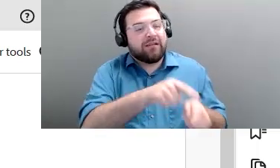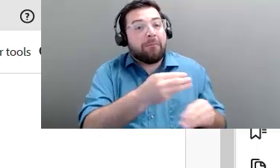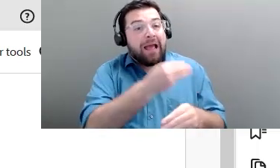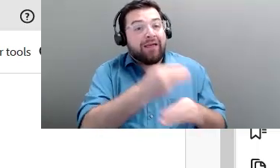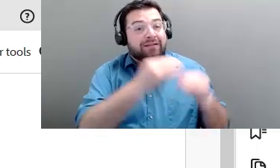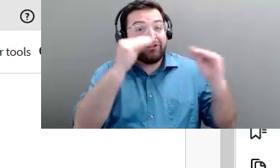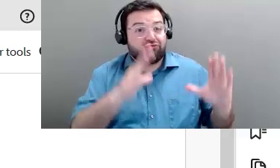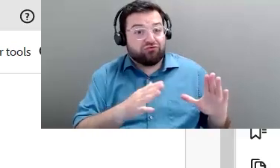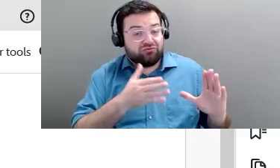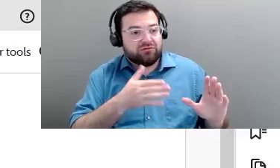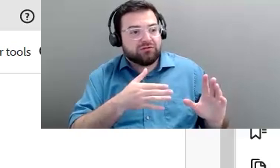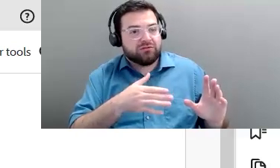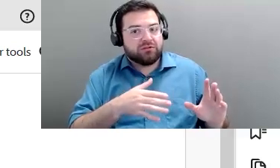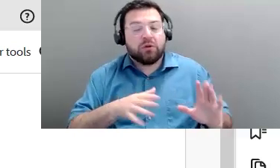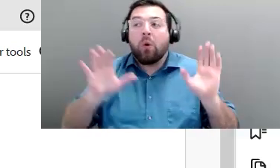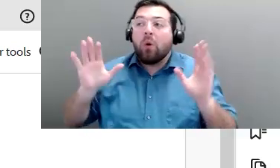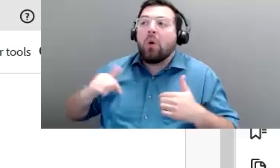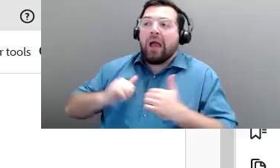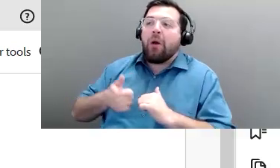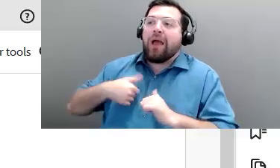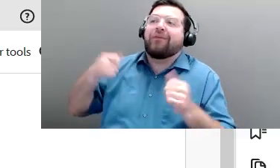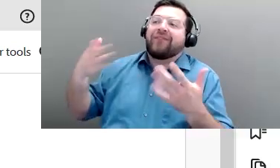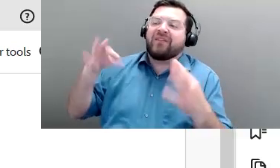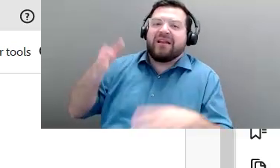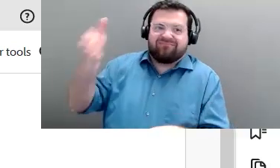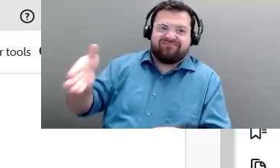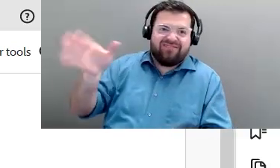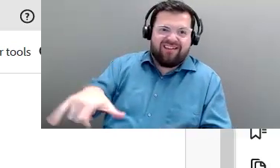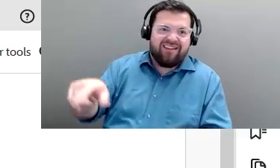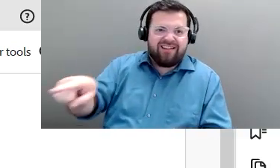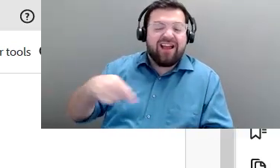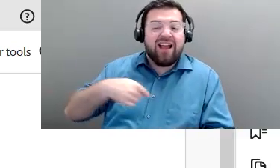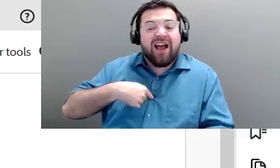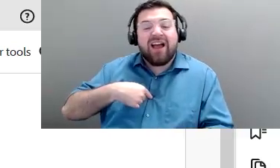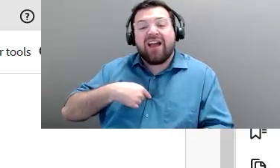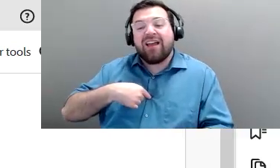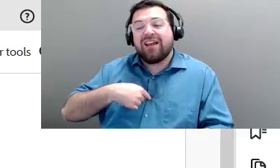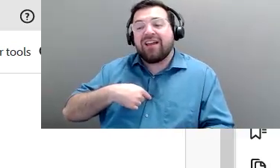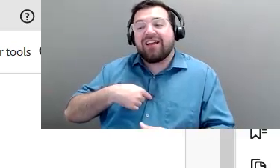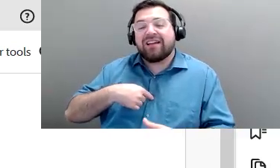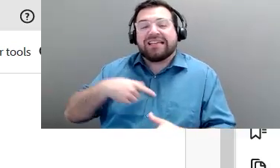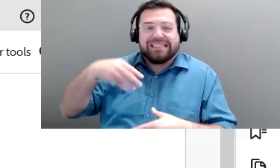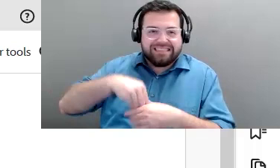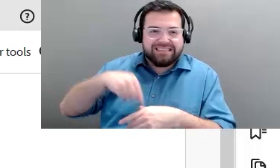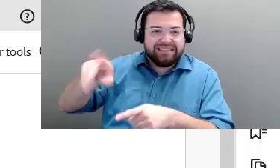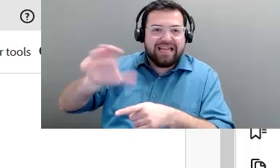who said that this is how she gives most of her feedback. Is by actually, you know, within Canvas, marking